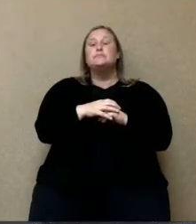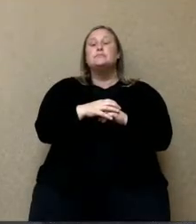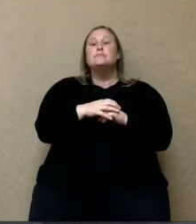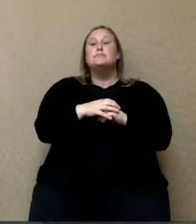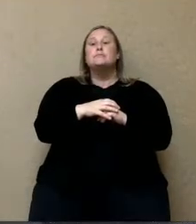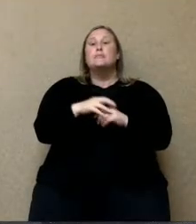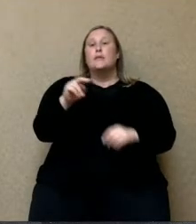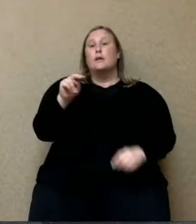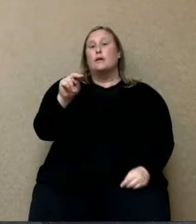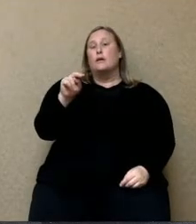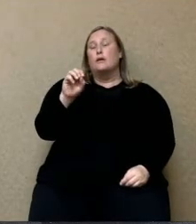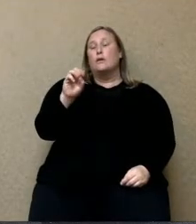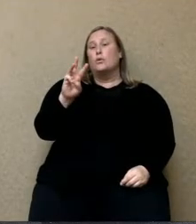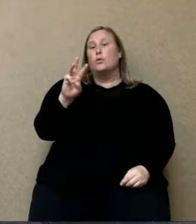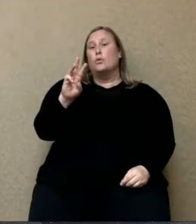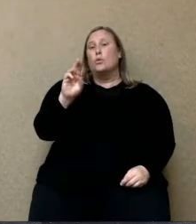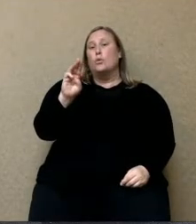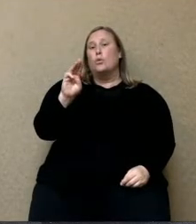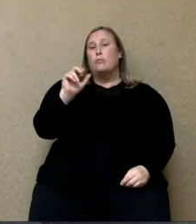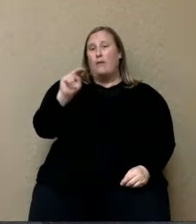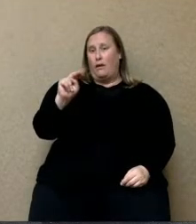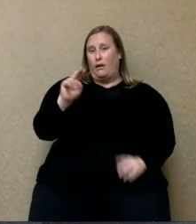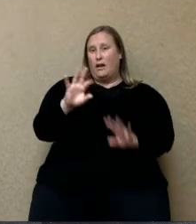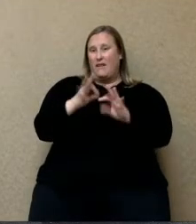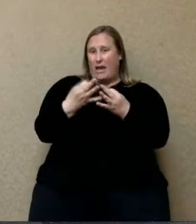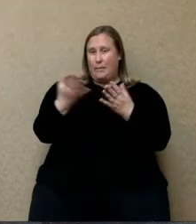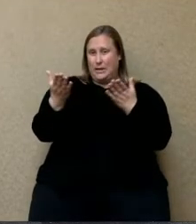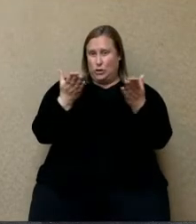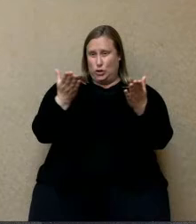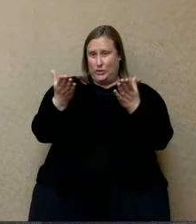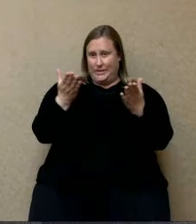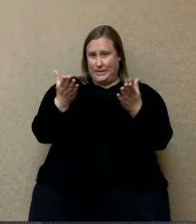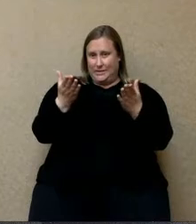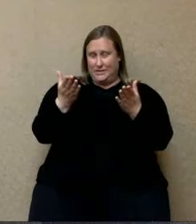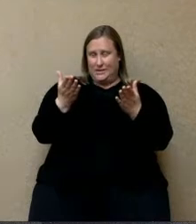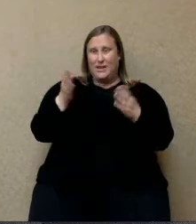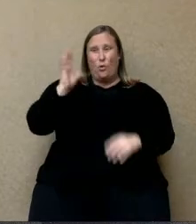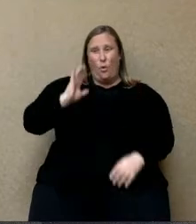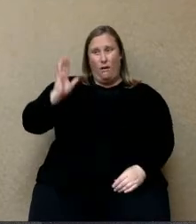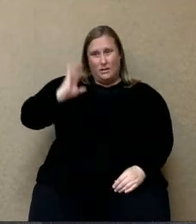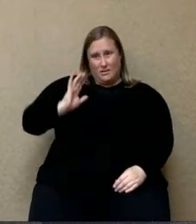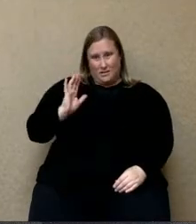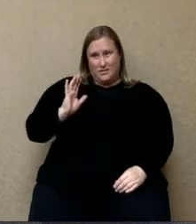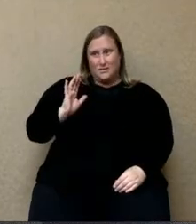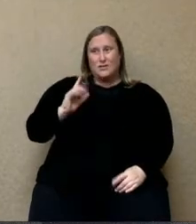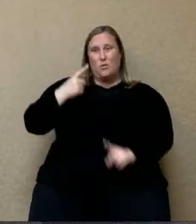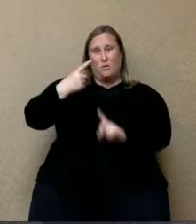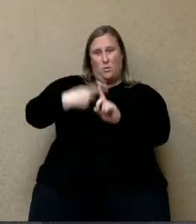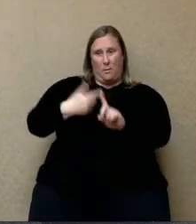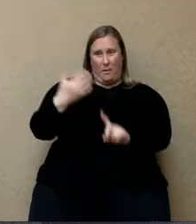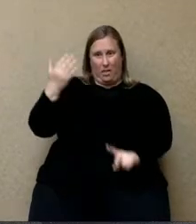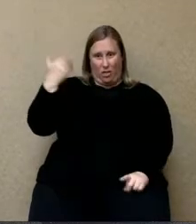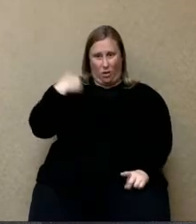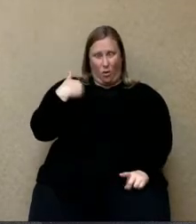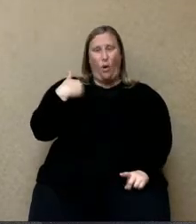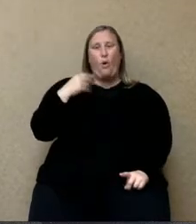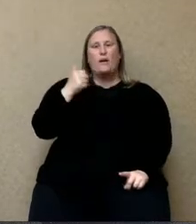So, Neumann Family Services was, which is weird to say now was because literally one month ago, they got acquired by another agency